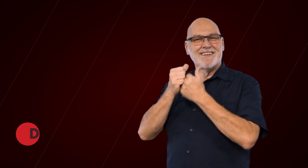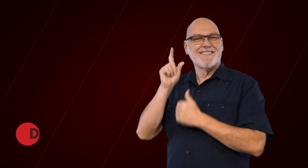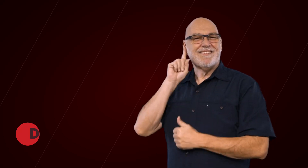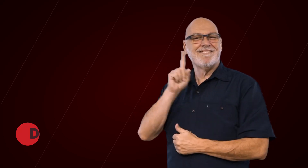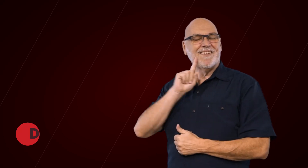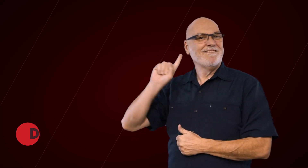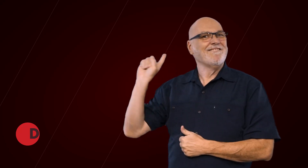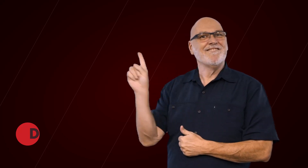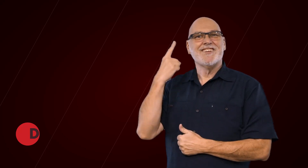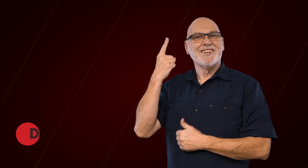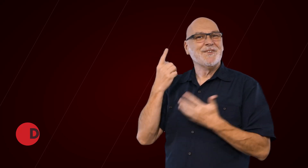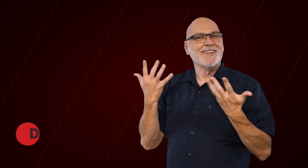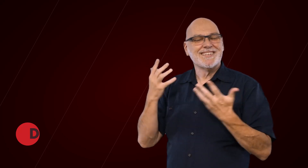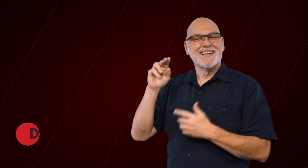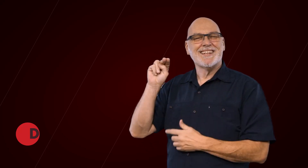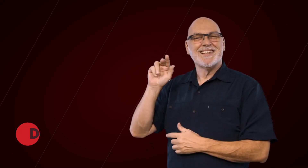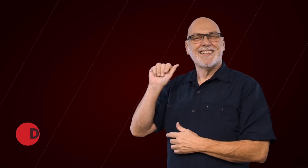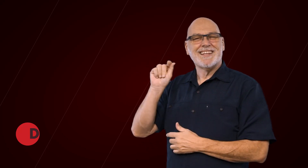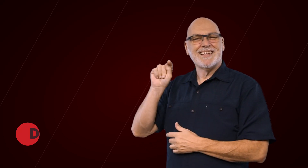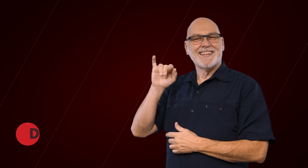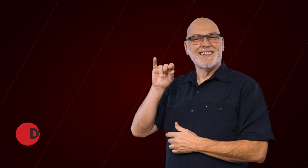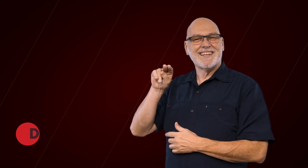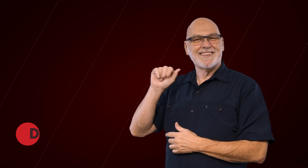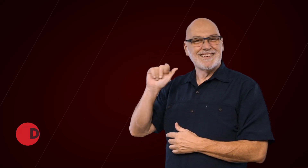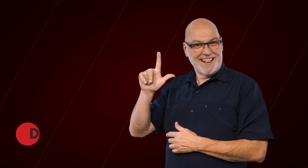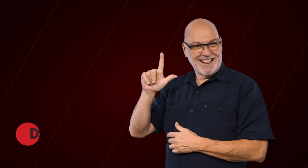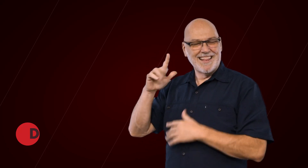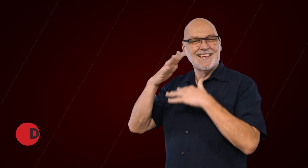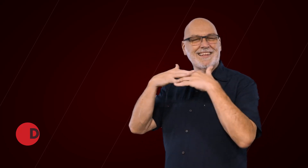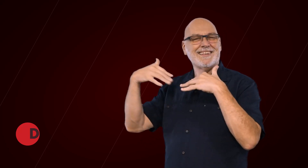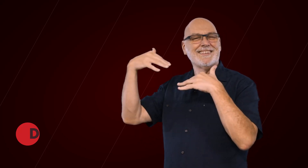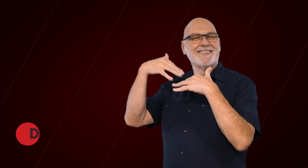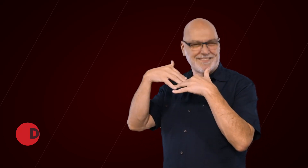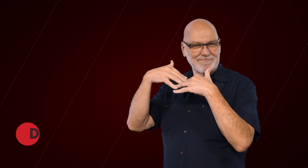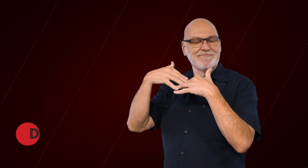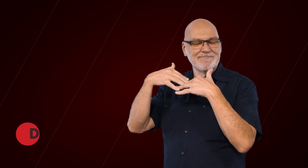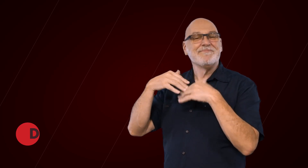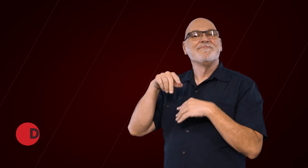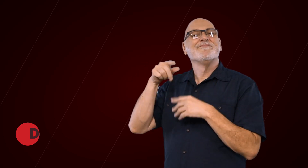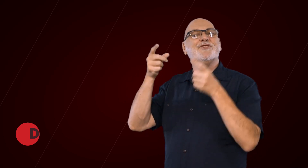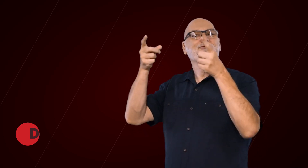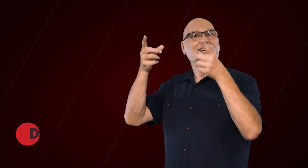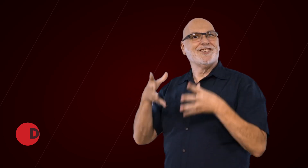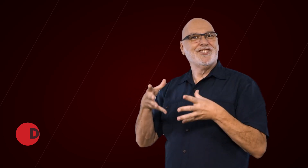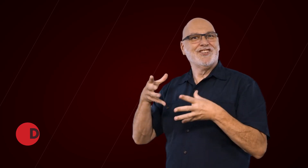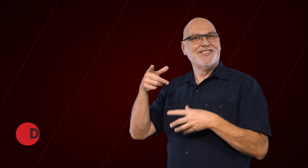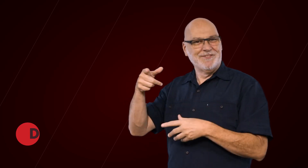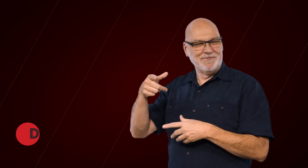first National Indigenous Director (NID).